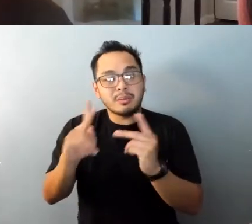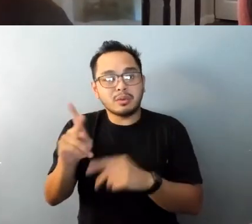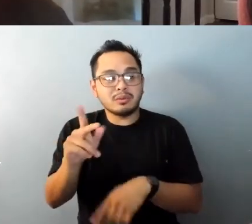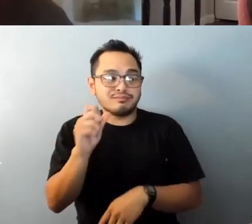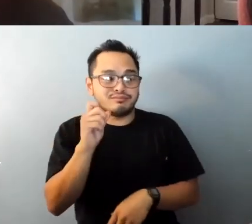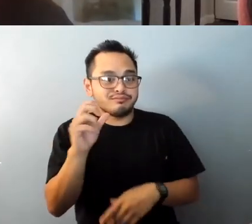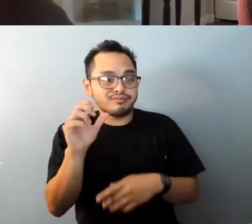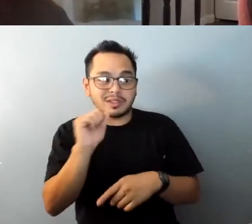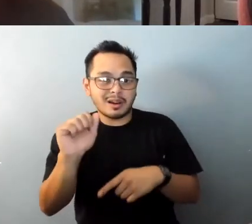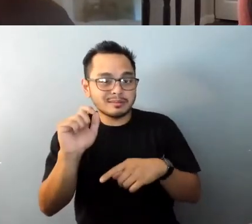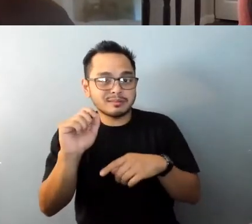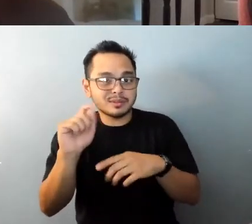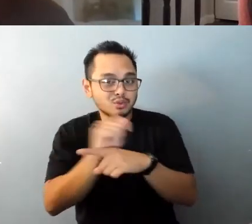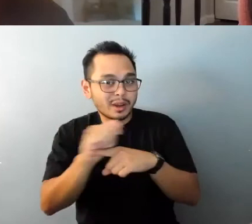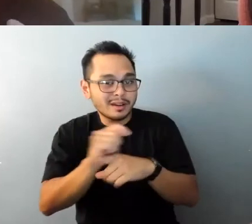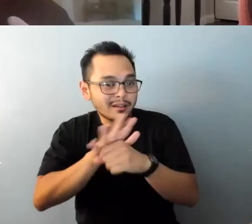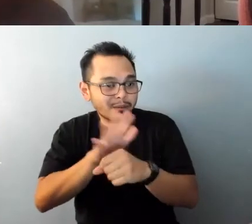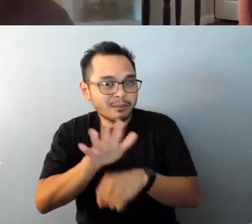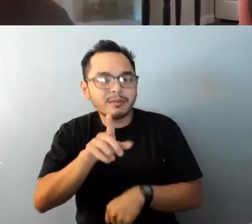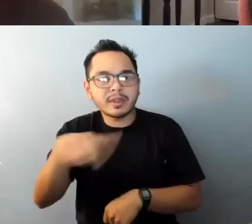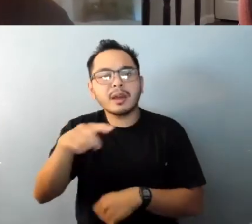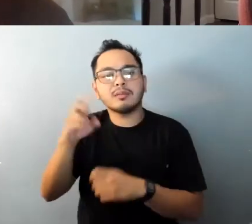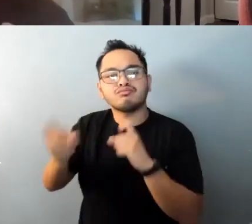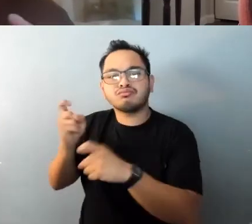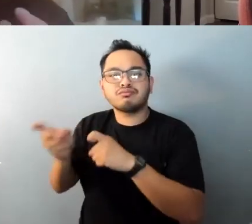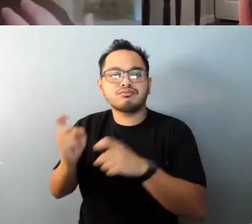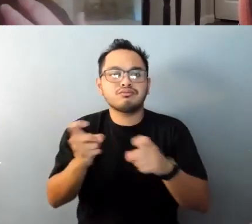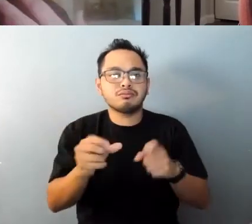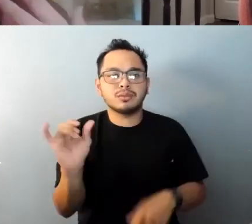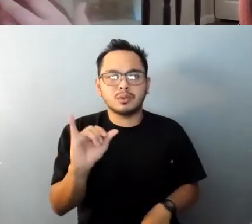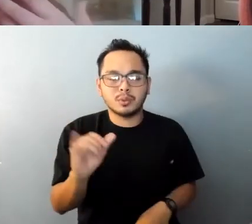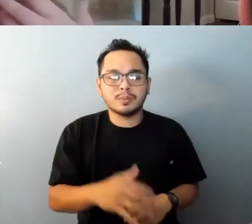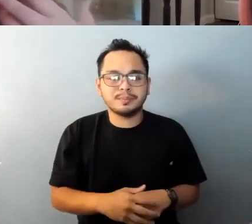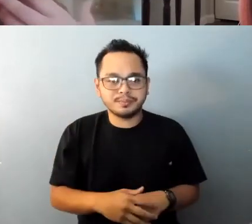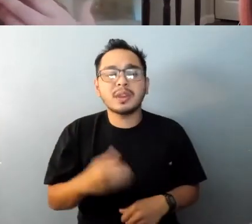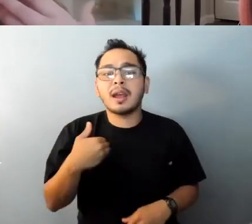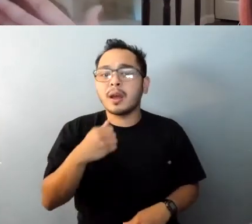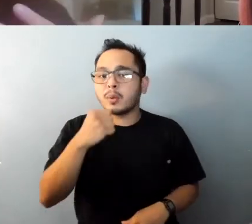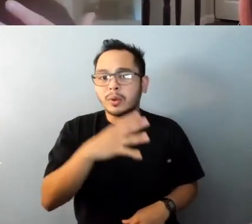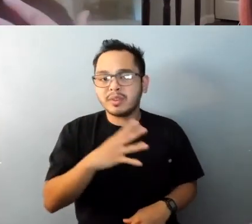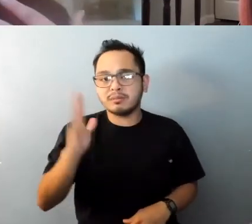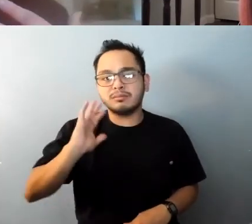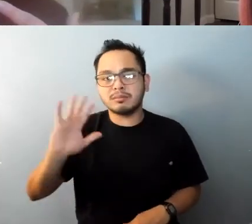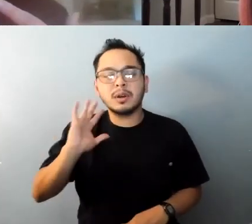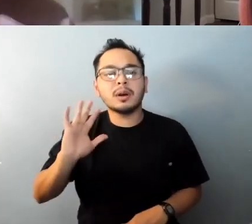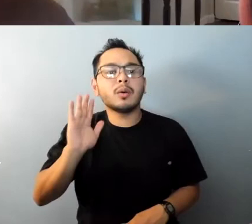of (unknown term), there were women who were beginning to find themselves with these terrible